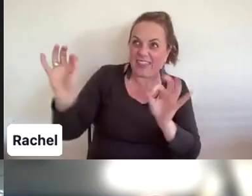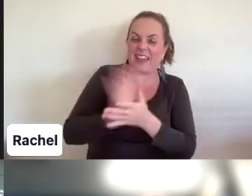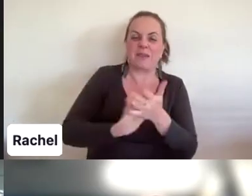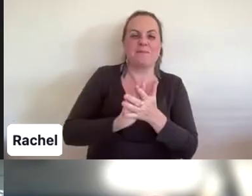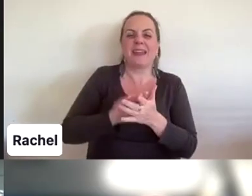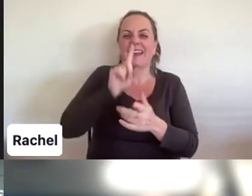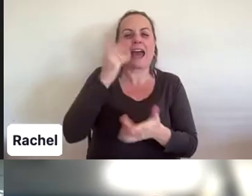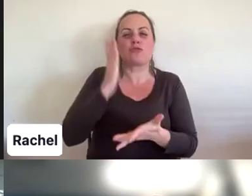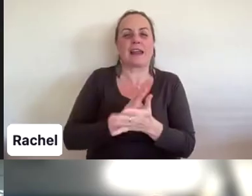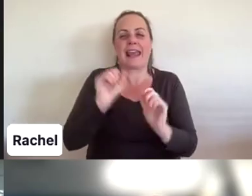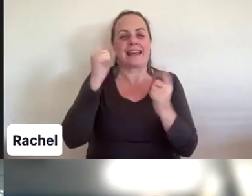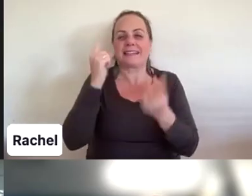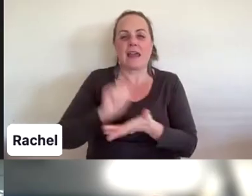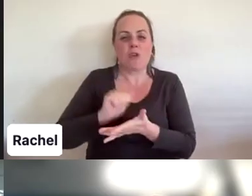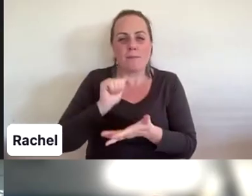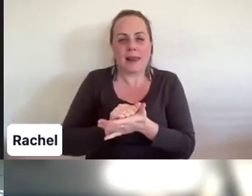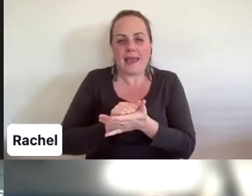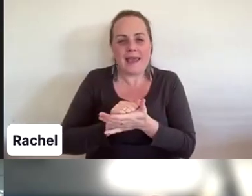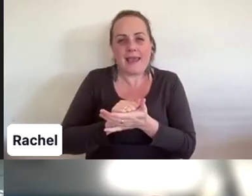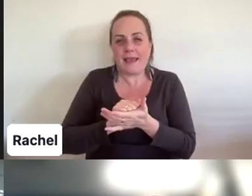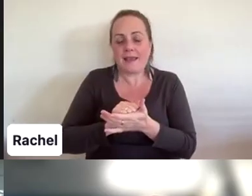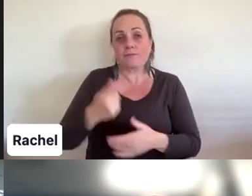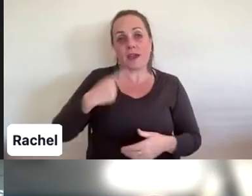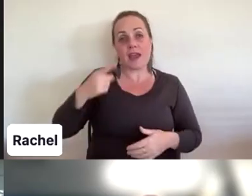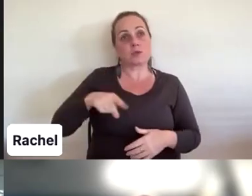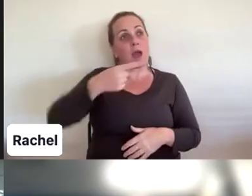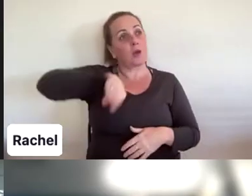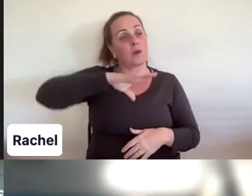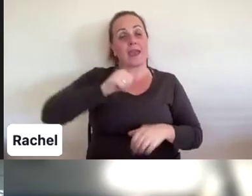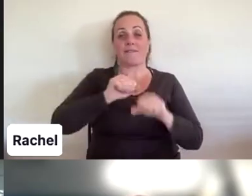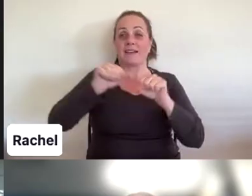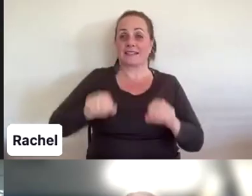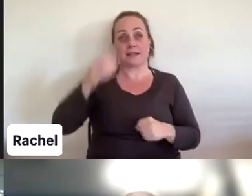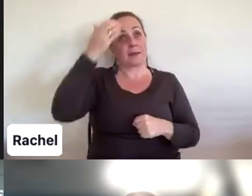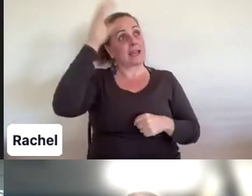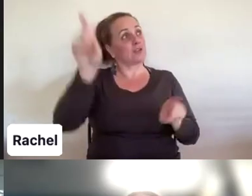this is one of the main reasons behind having a democracy. Having everyone who's affected by a